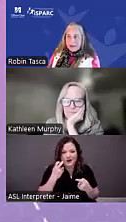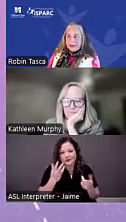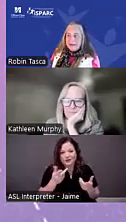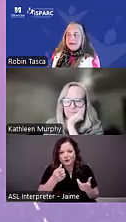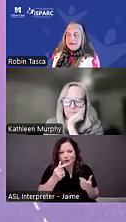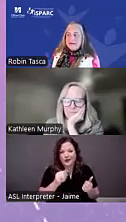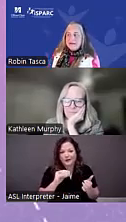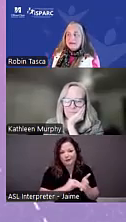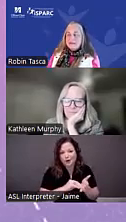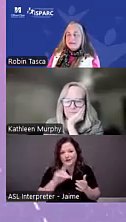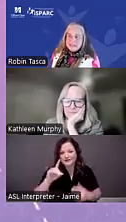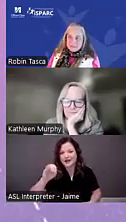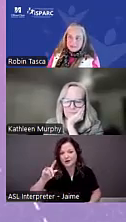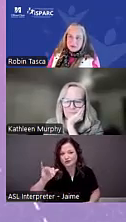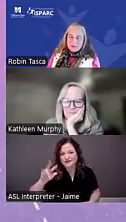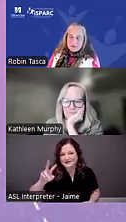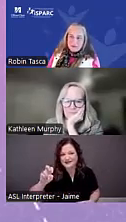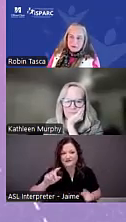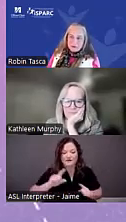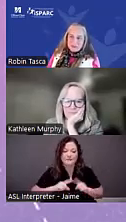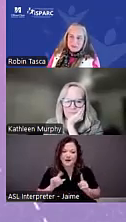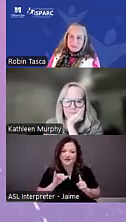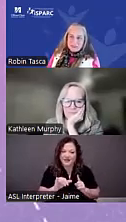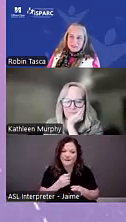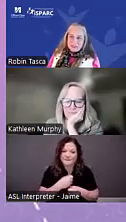But again, that makes it difficult for the folks that